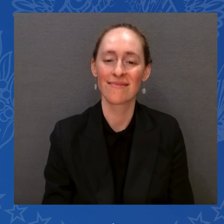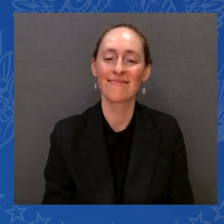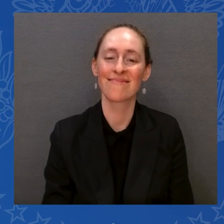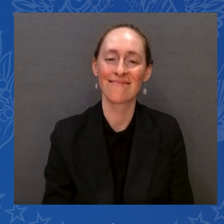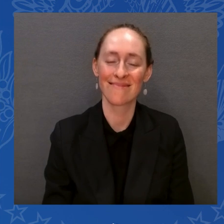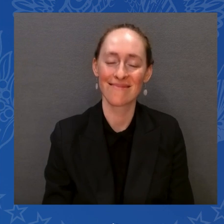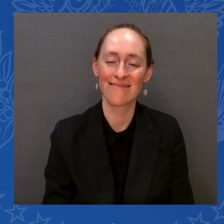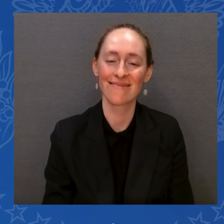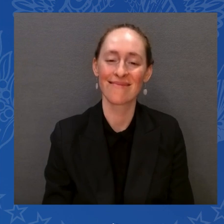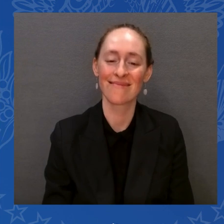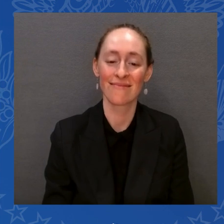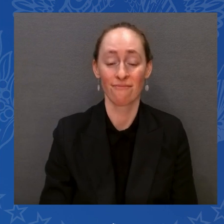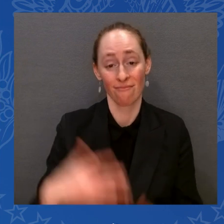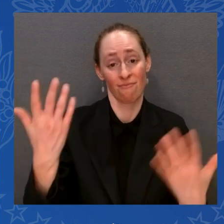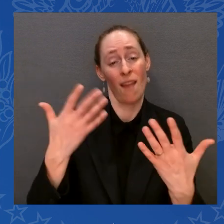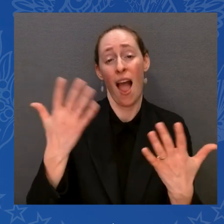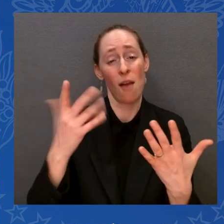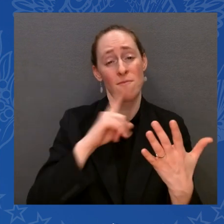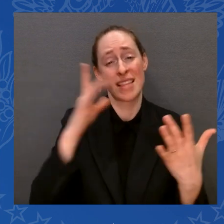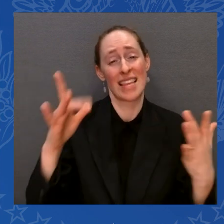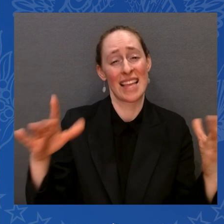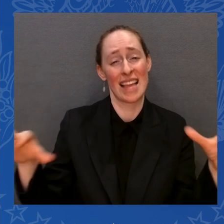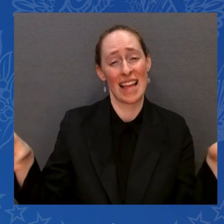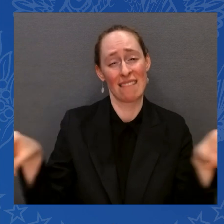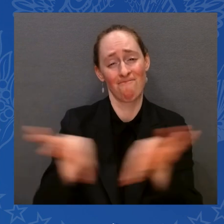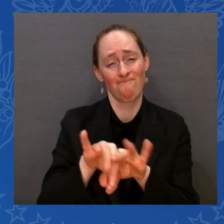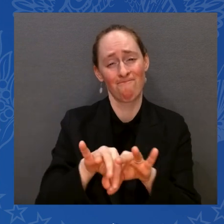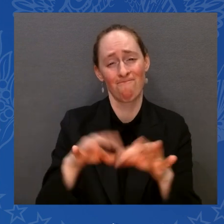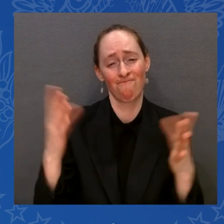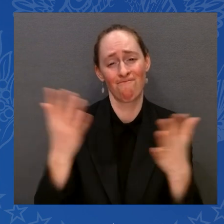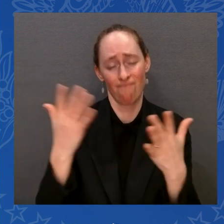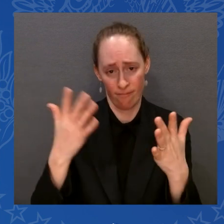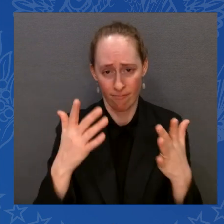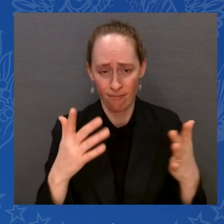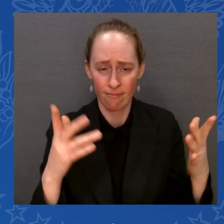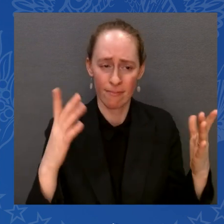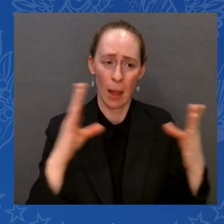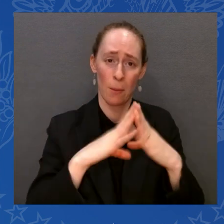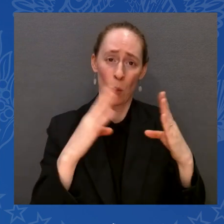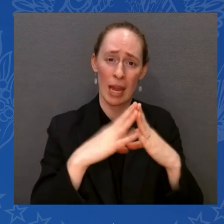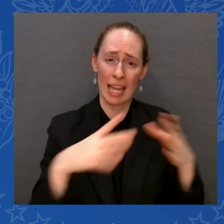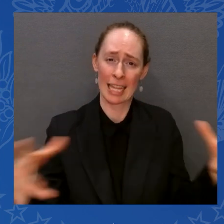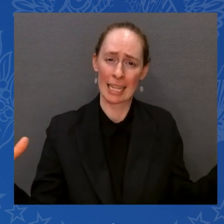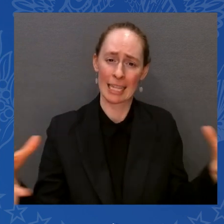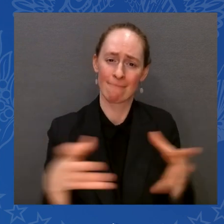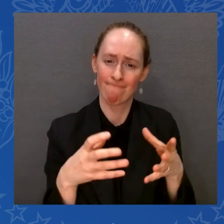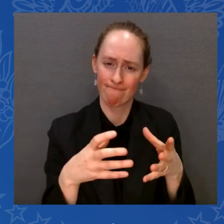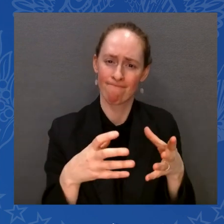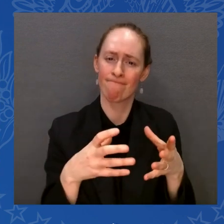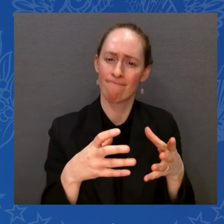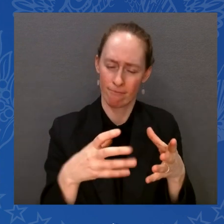Let me close with this. I've long said it's never been a good bet to ge- bet against America. Not a joke.